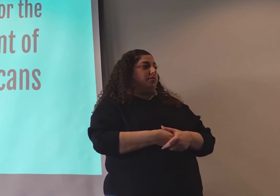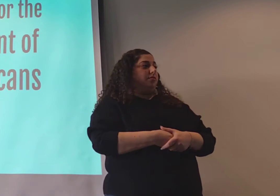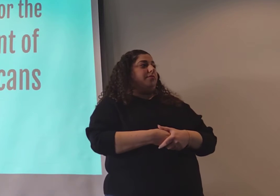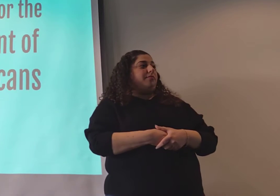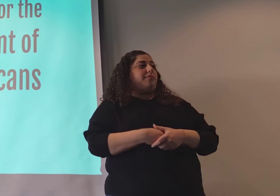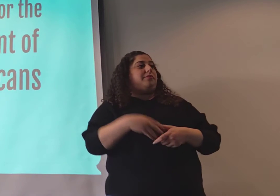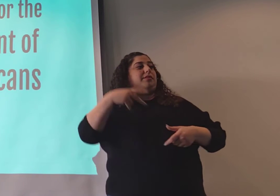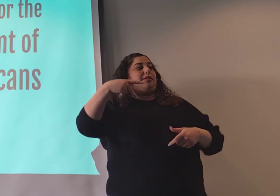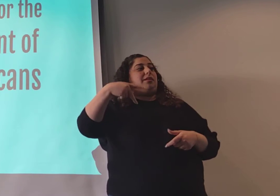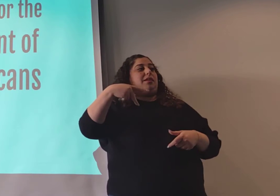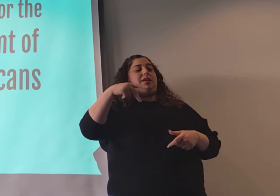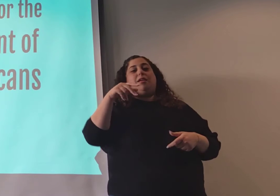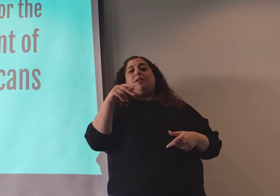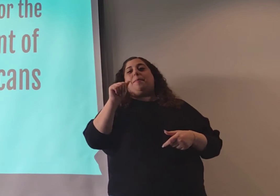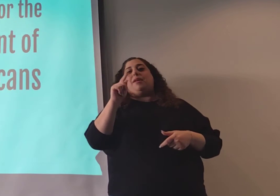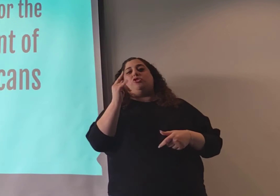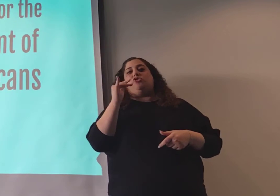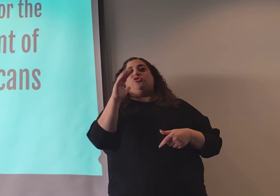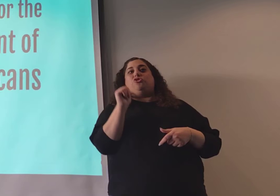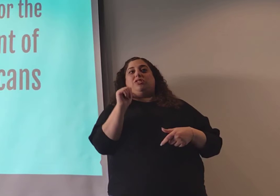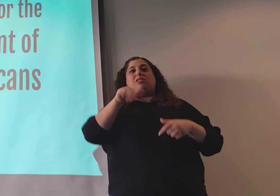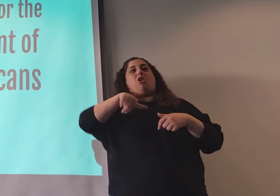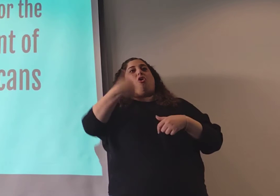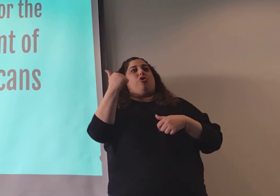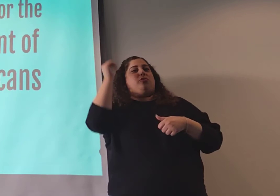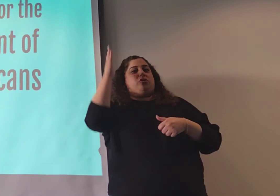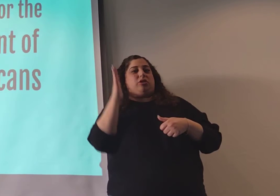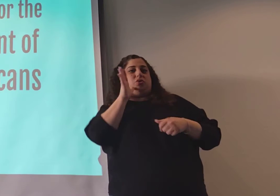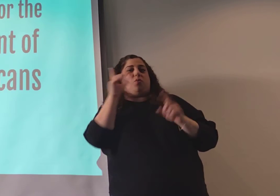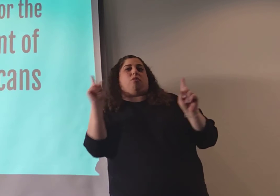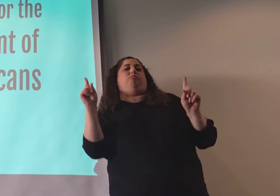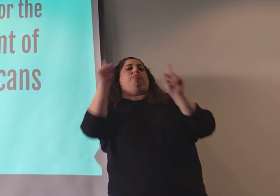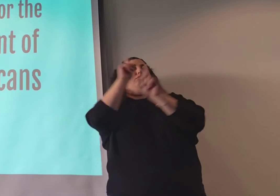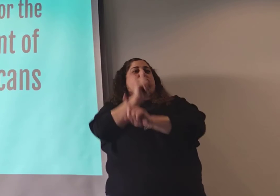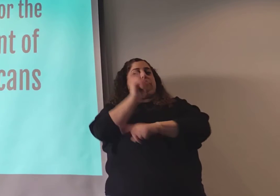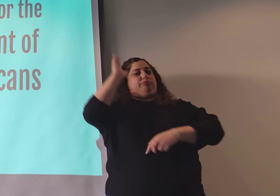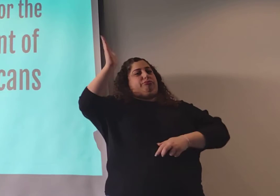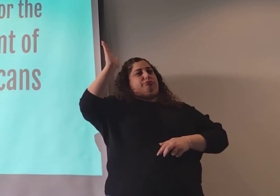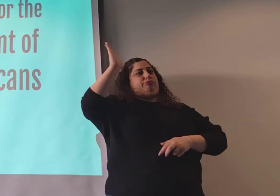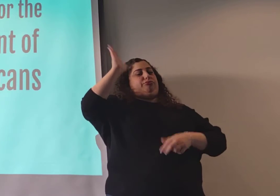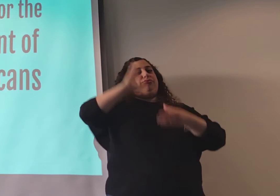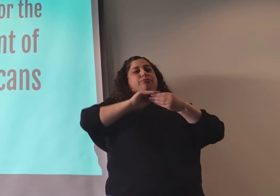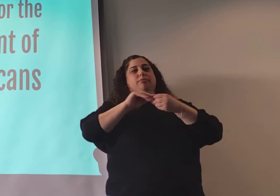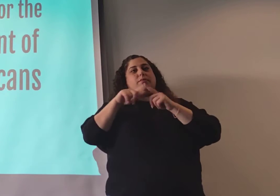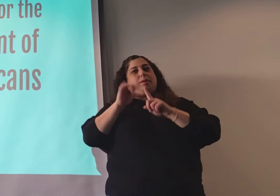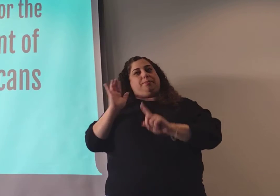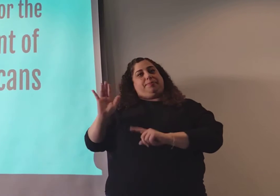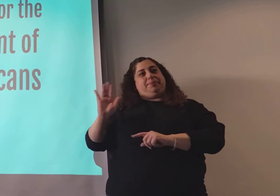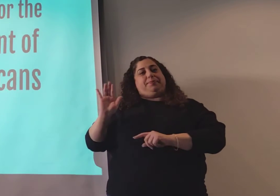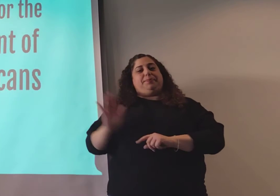She's going to talk more about the services that they offer and how they can be of assistance to tenants as well.